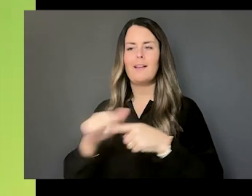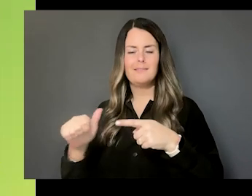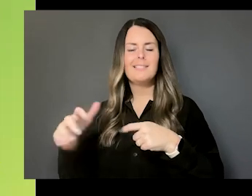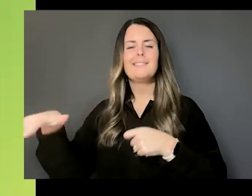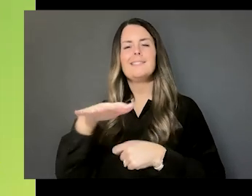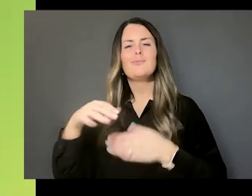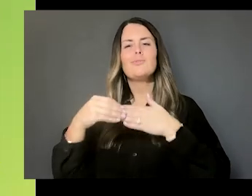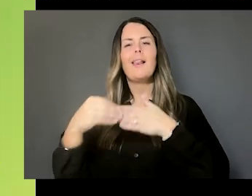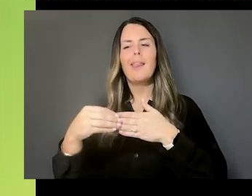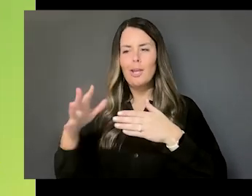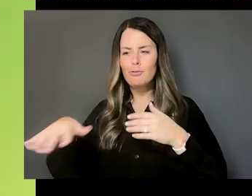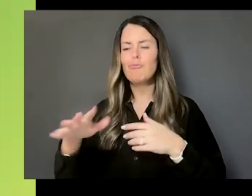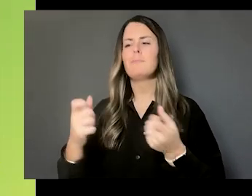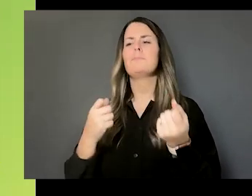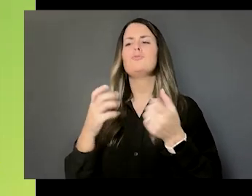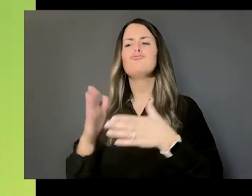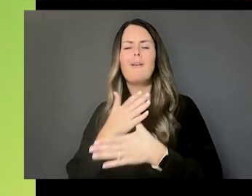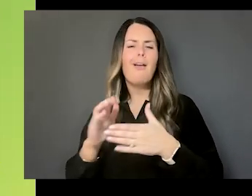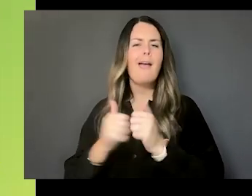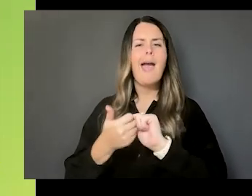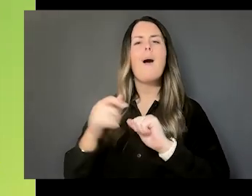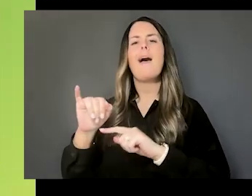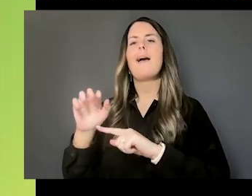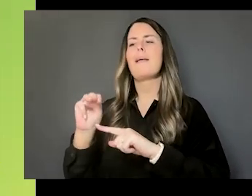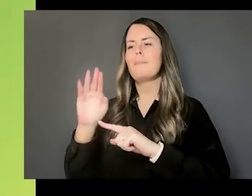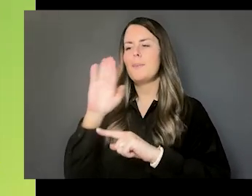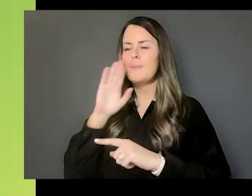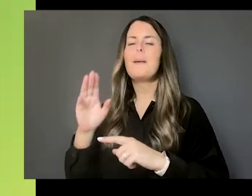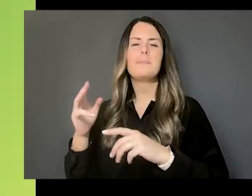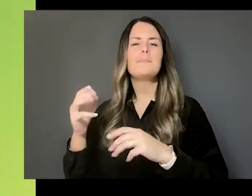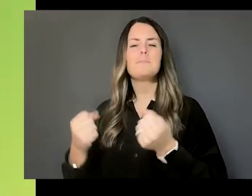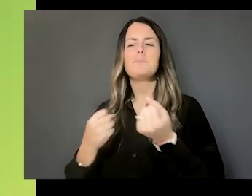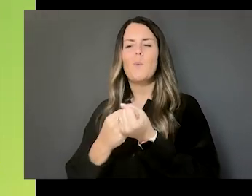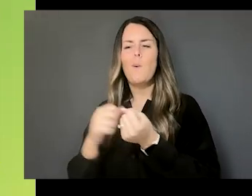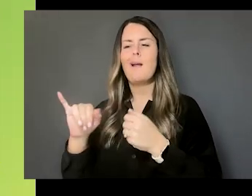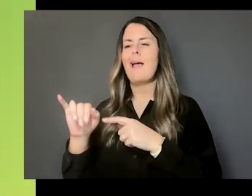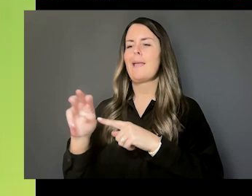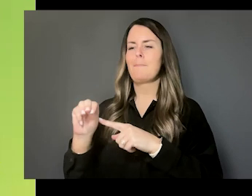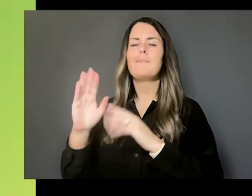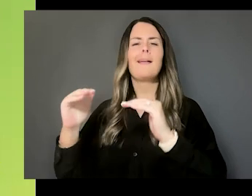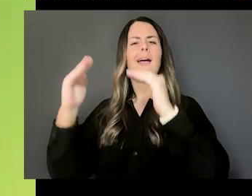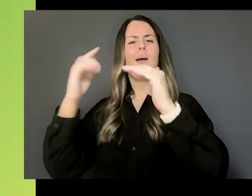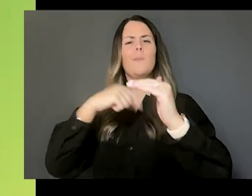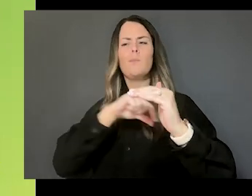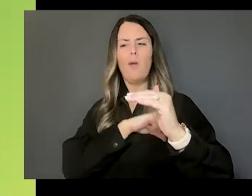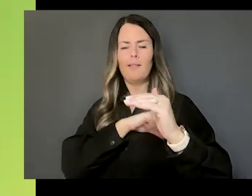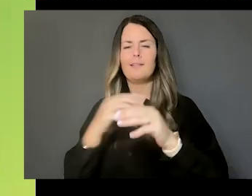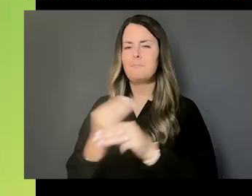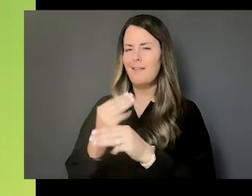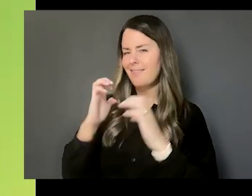We are so glad that you're here and watching, and we hope that you get a lot out of this webinar today and share with colleagues and peers afterwards.